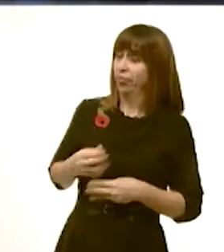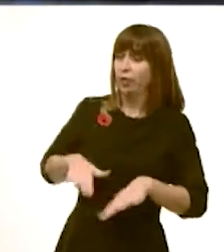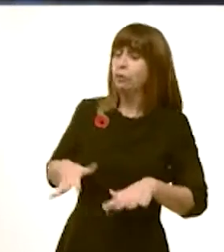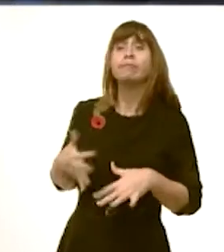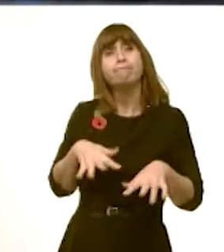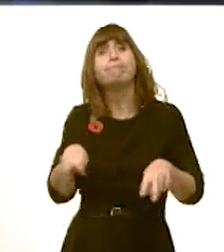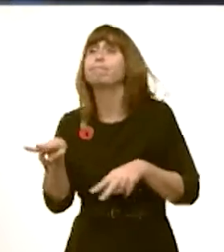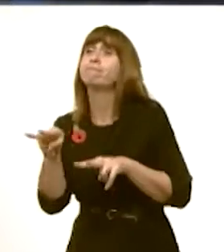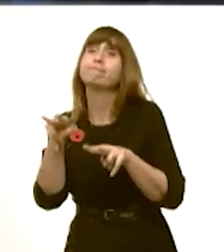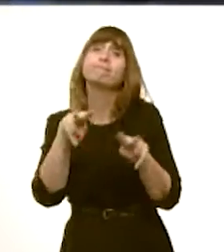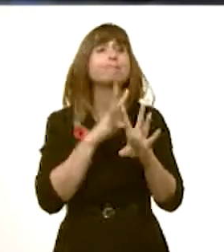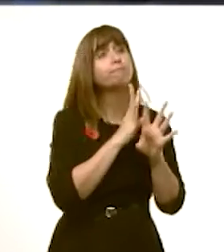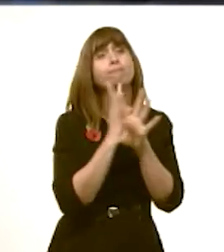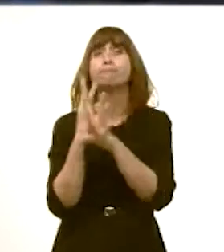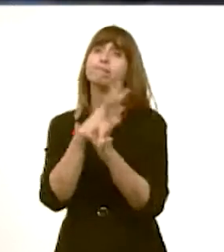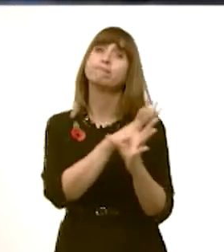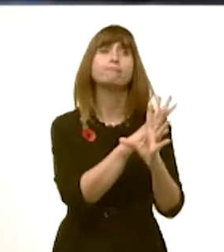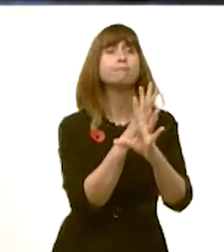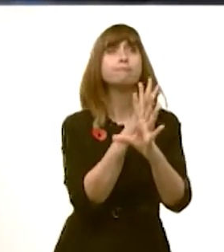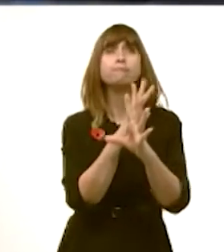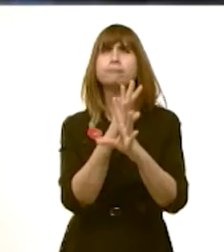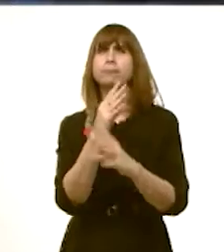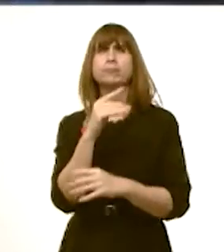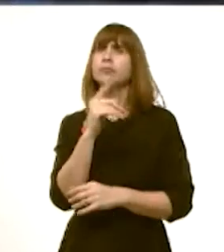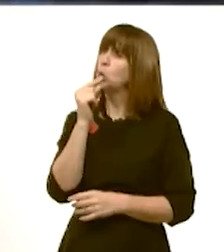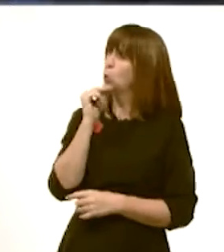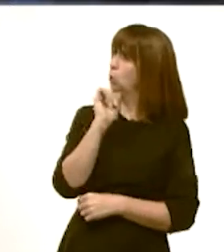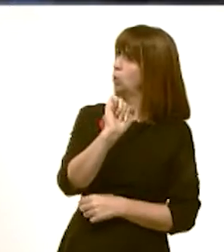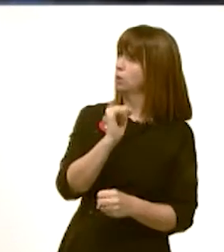When asked who the Assembly belongs to, one child replied, ëThe Governmentí.